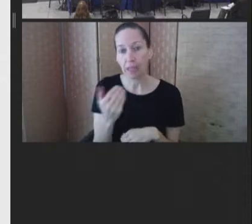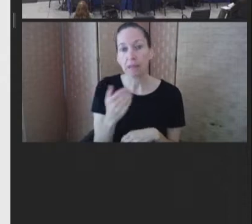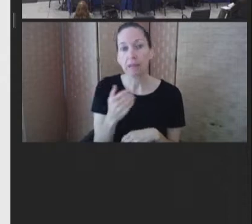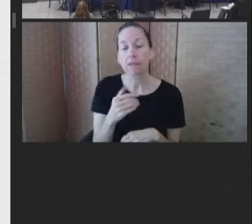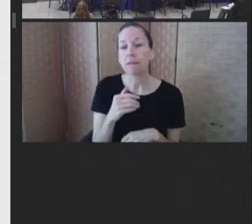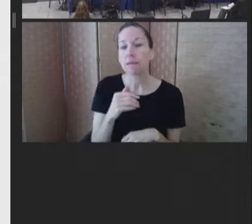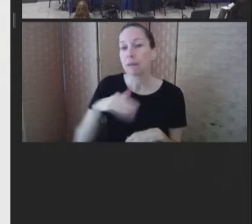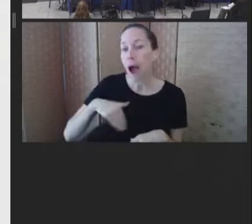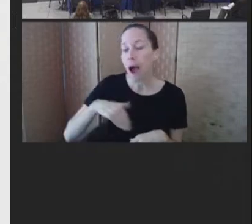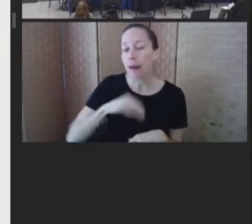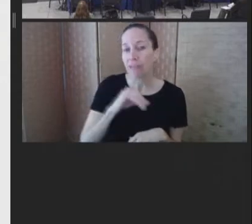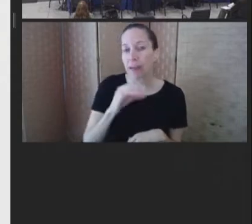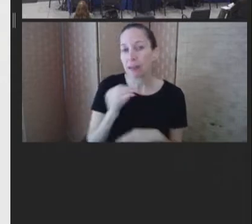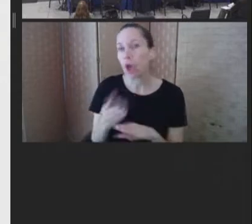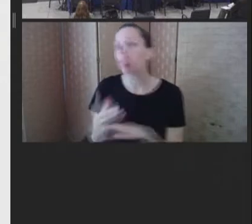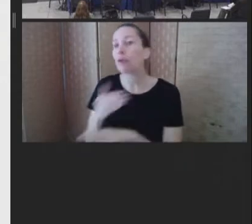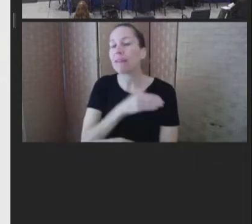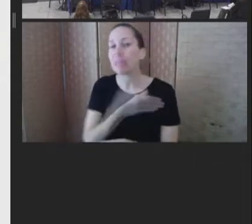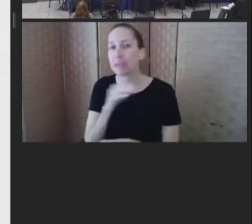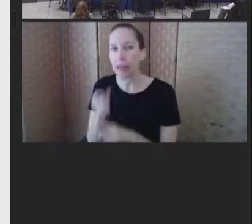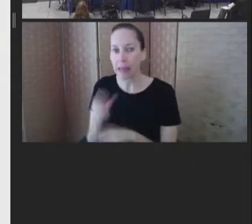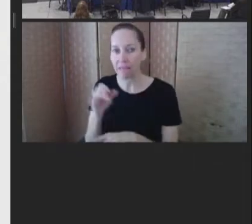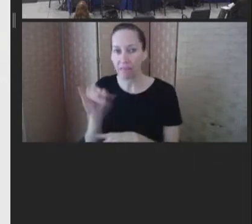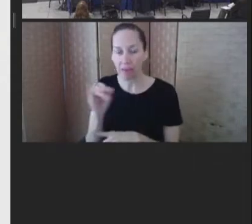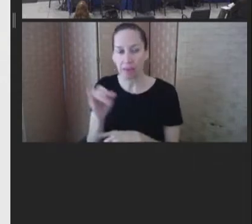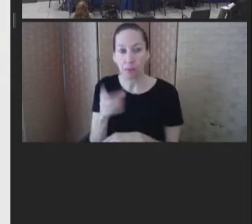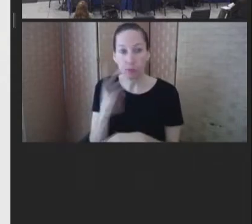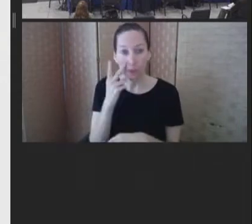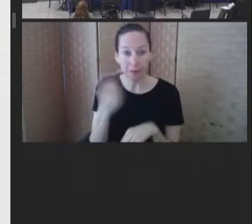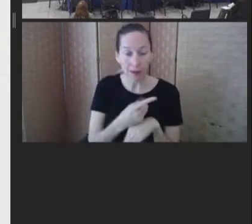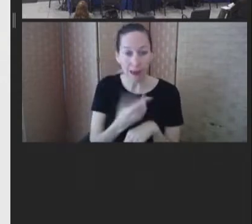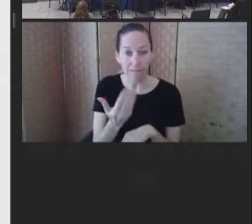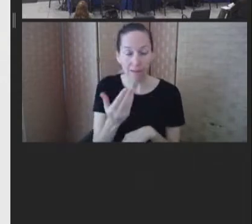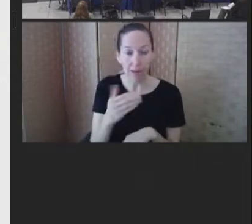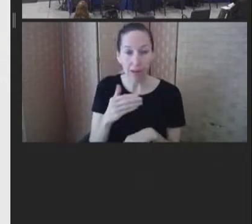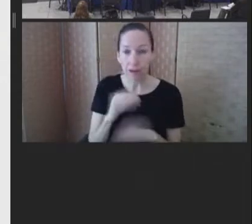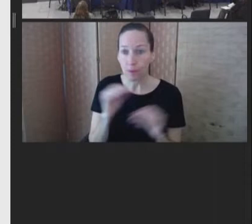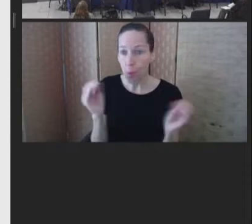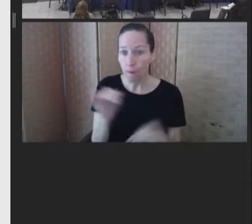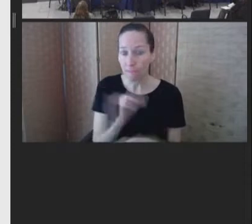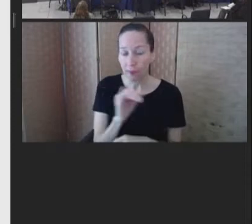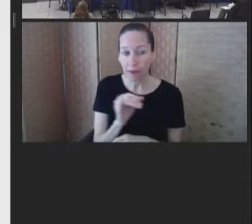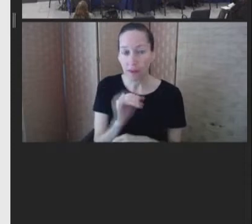and previously infected. And as you can see, the day 15 of the uninfected looks pretty similar to